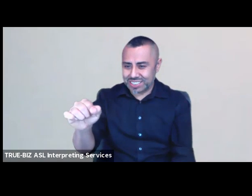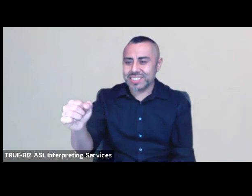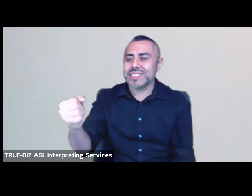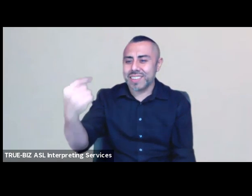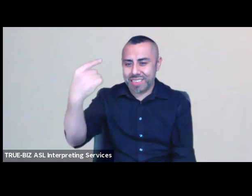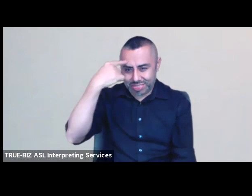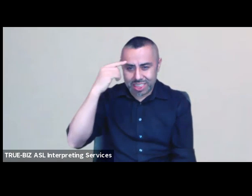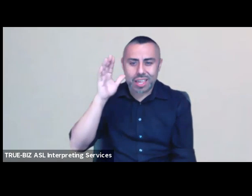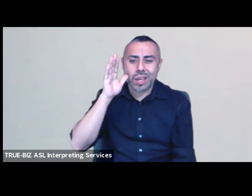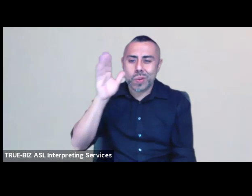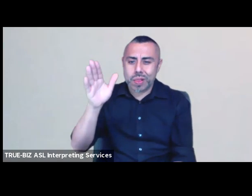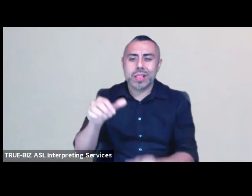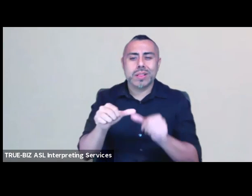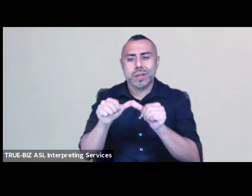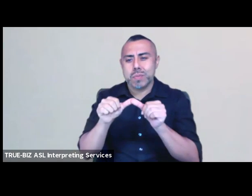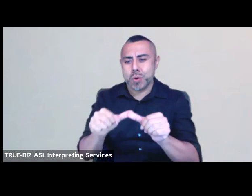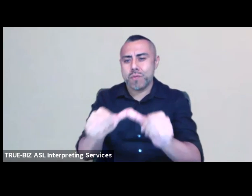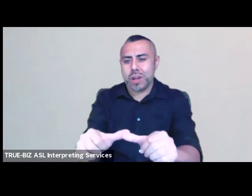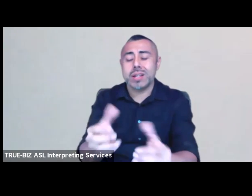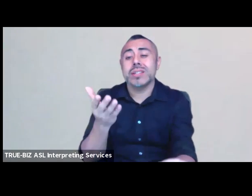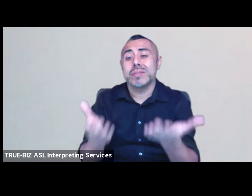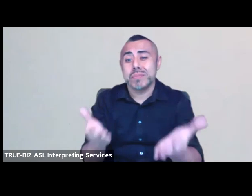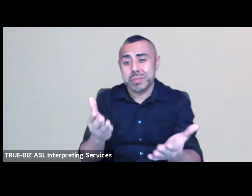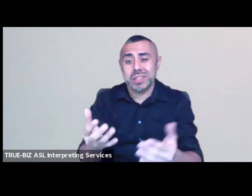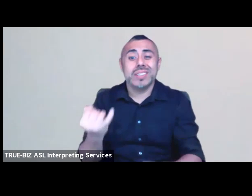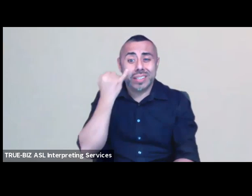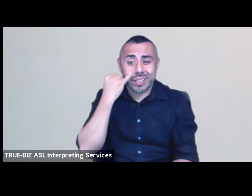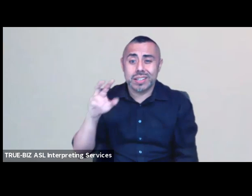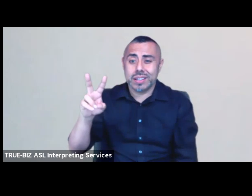and maybe go back if we get Vijay.